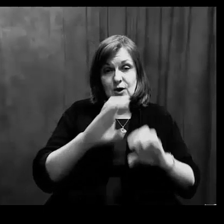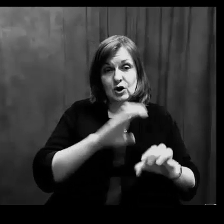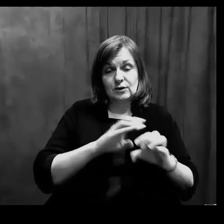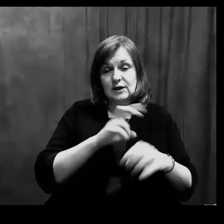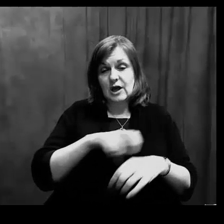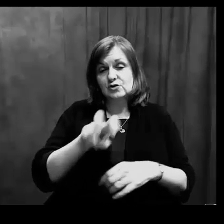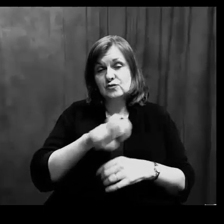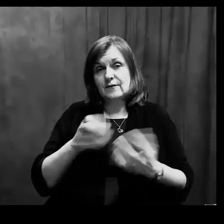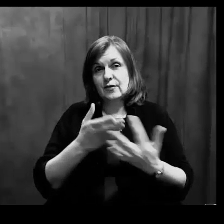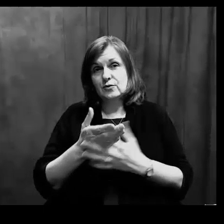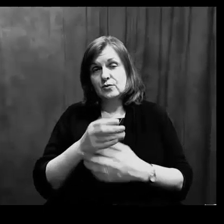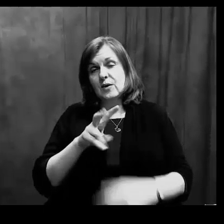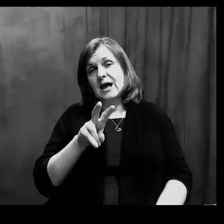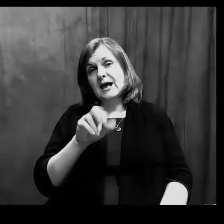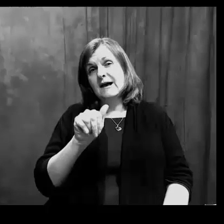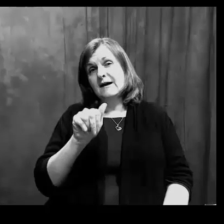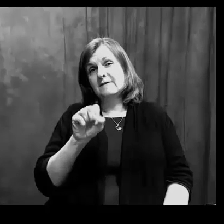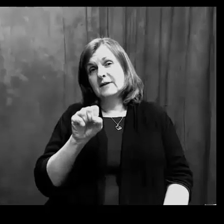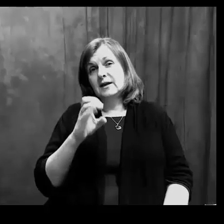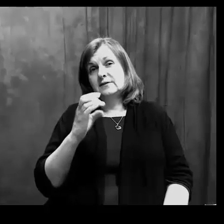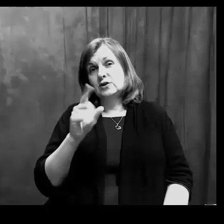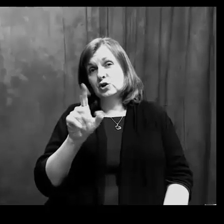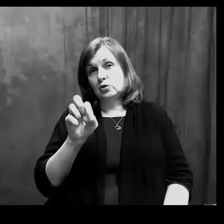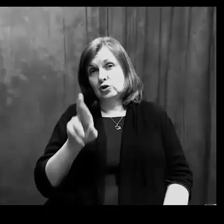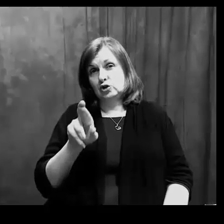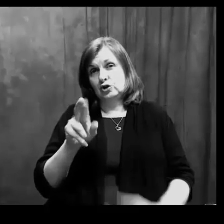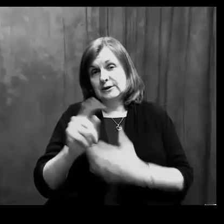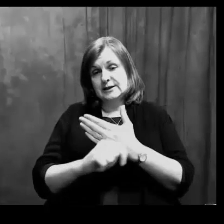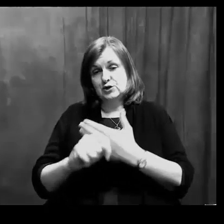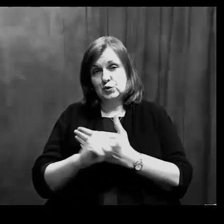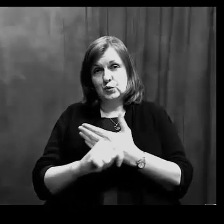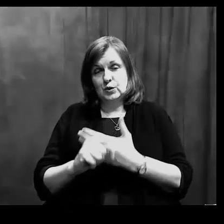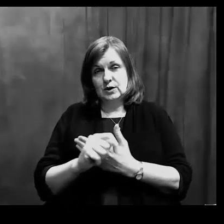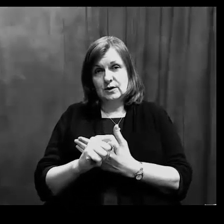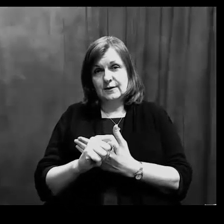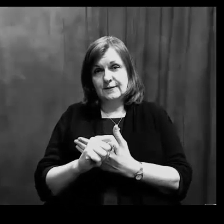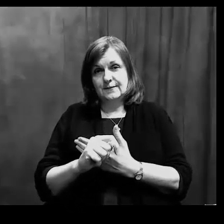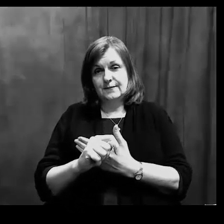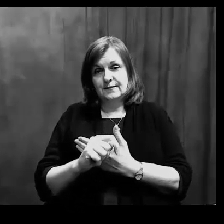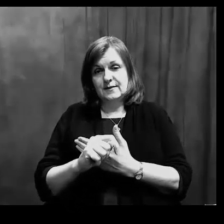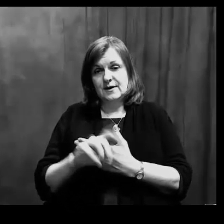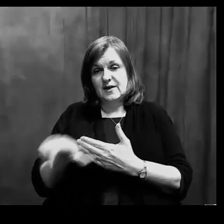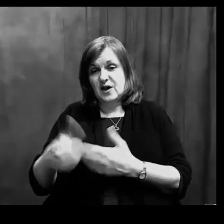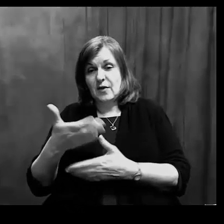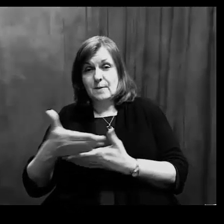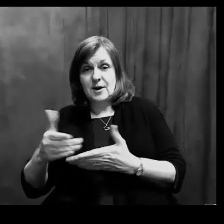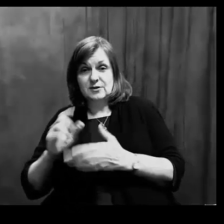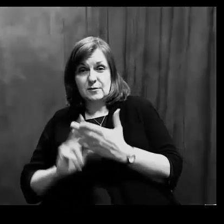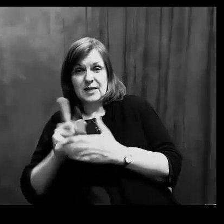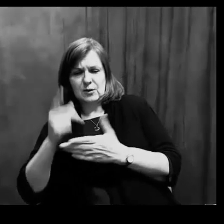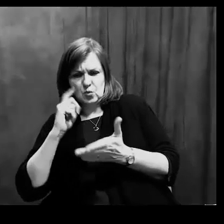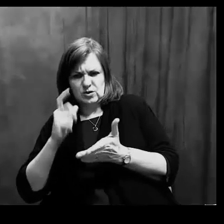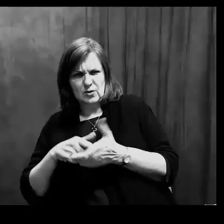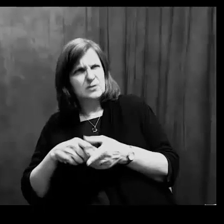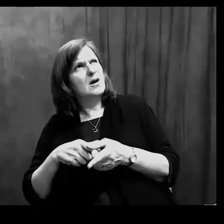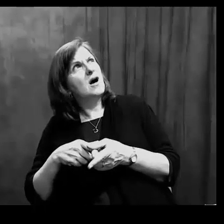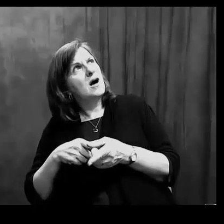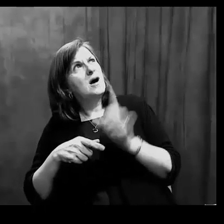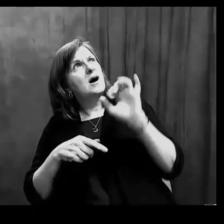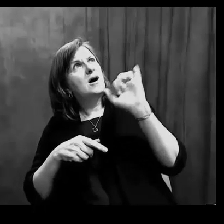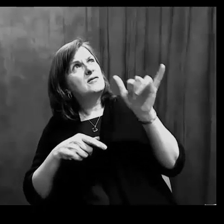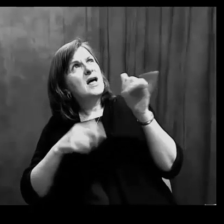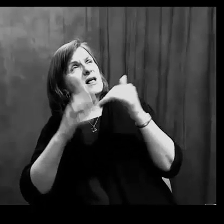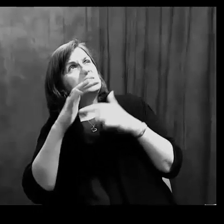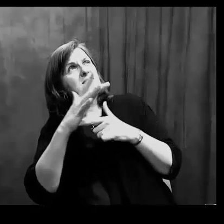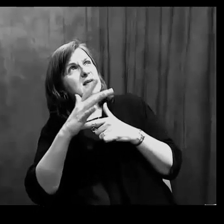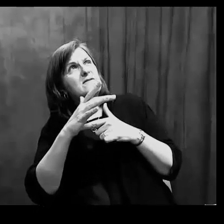Its a hormone its chemical -- it's going to travel through the vascular tissue. The rest of the plant will pick up on this signal that the